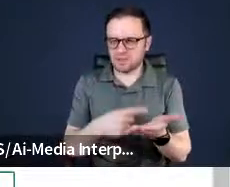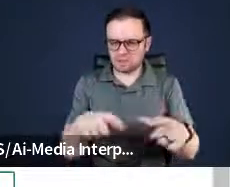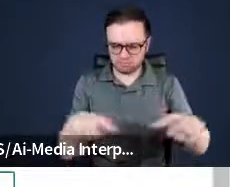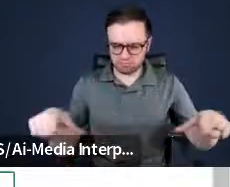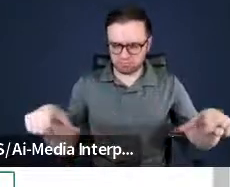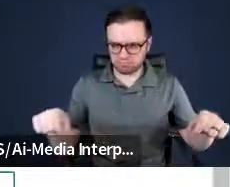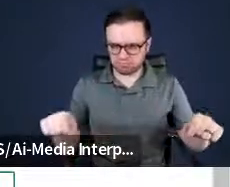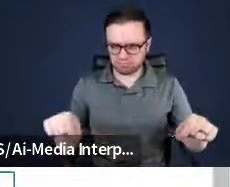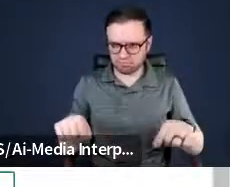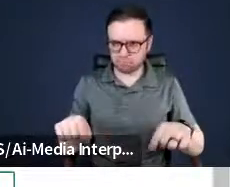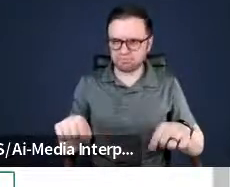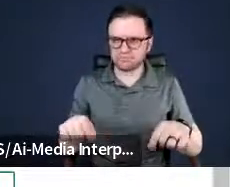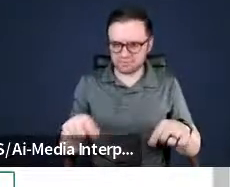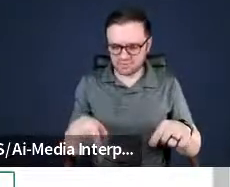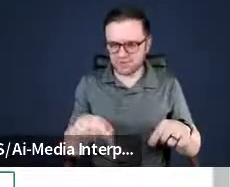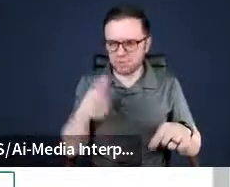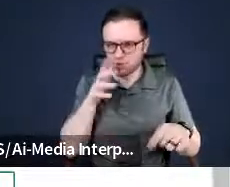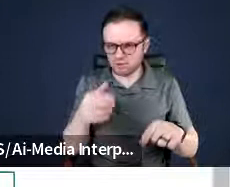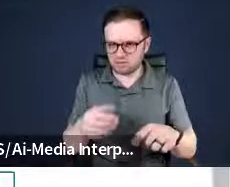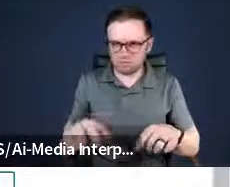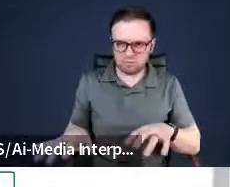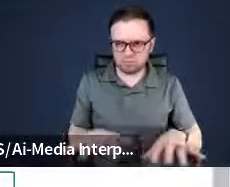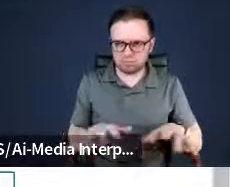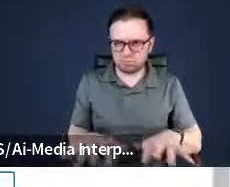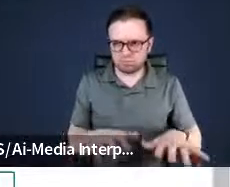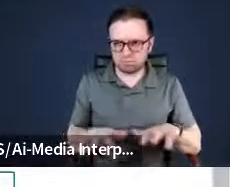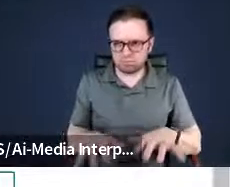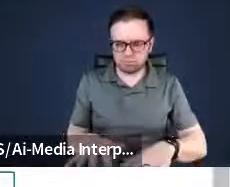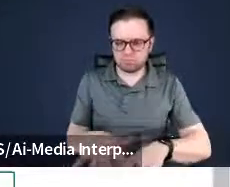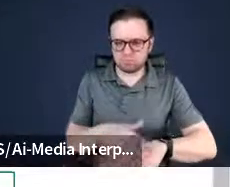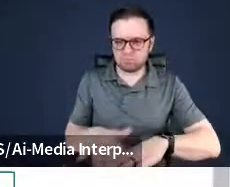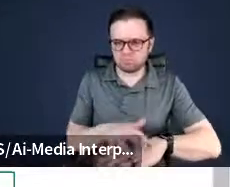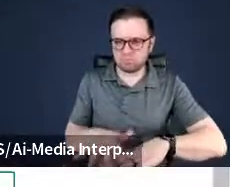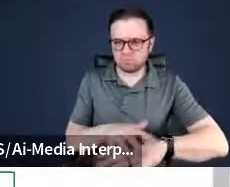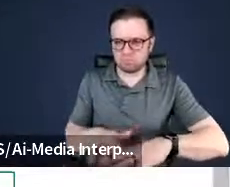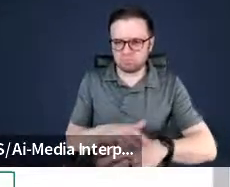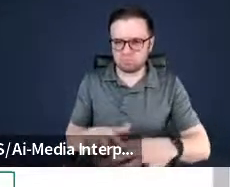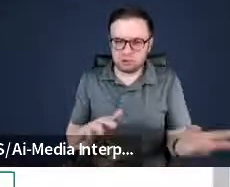and/or feel the words in braille , sometimes people use a refresher bull braille display.